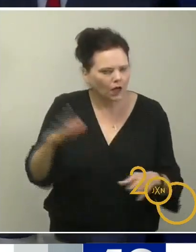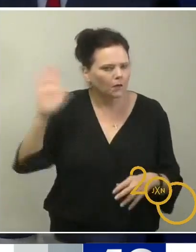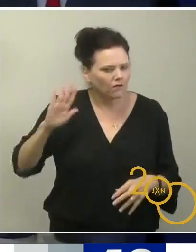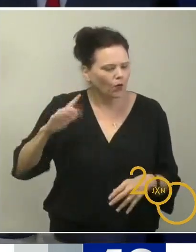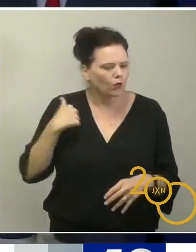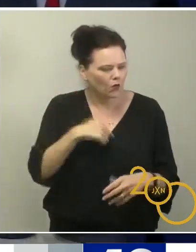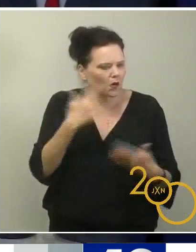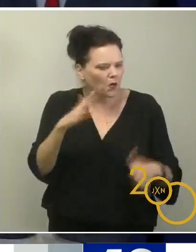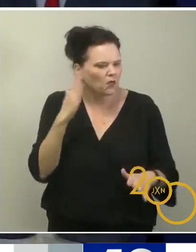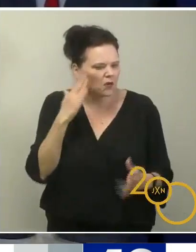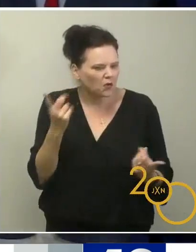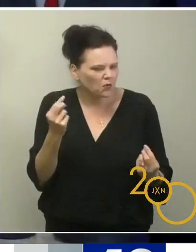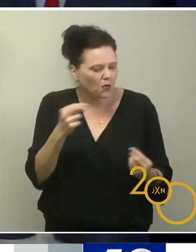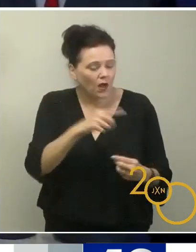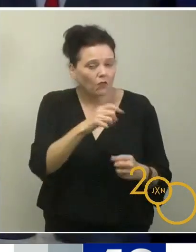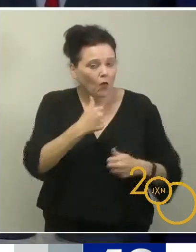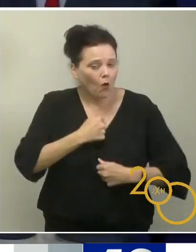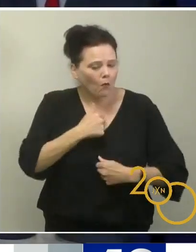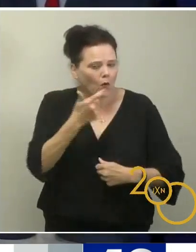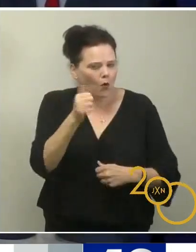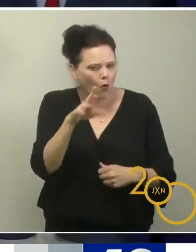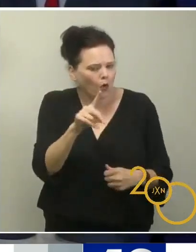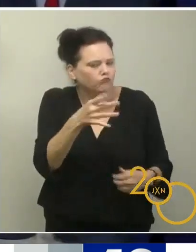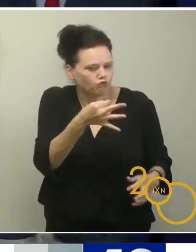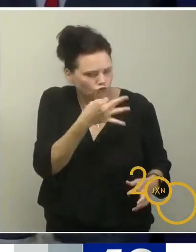MOBILIZE THE NATIONAL GUARD FOR COMMAND-AND-CONTROL SELF TO DO WHAT WE DO IN A NORMAL HURRICANE INCIDENT. IT'S A POD.